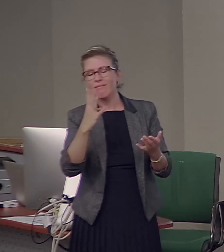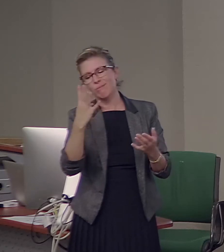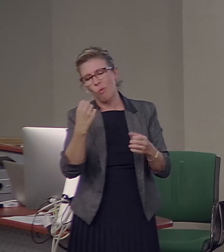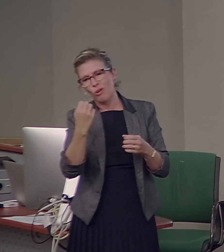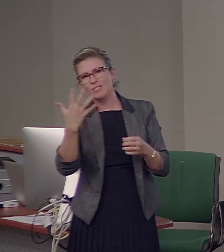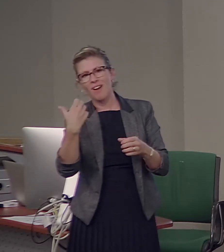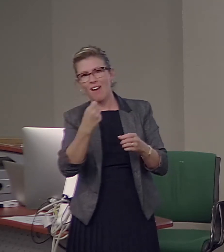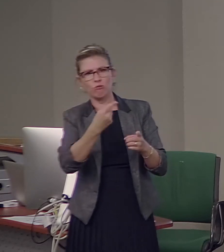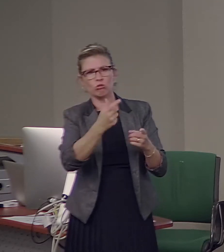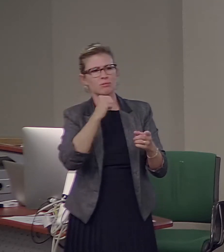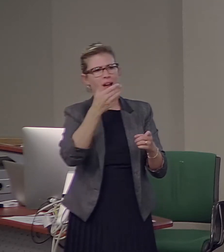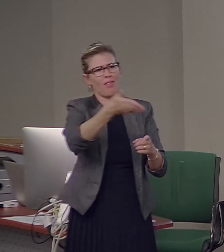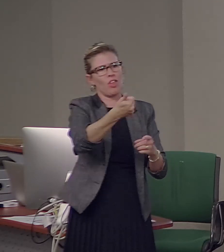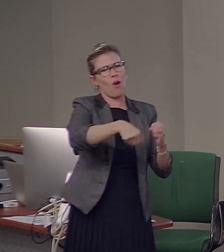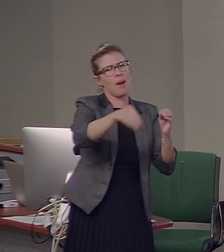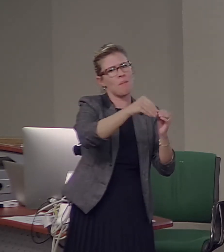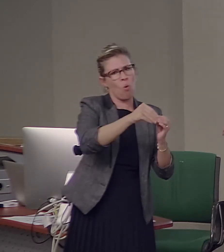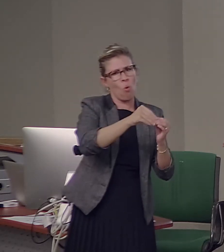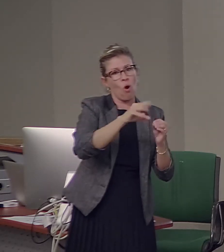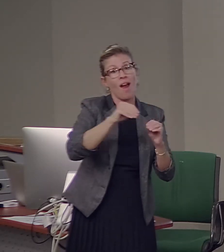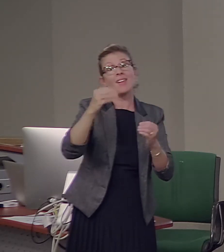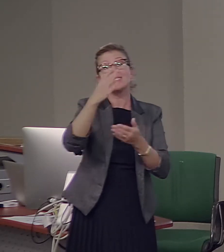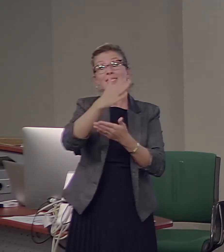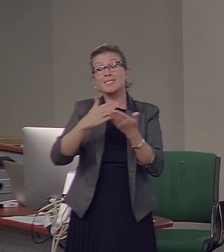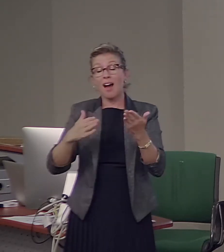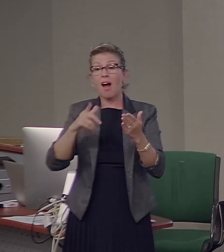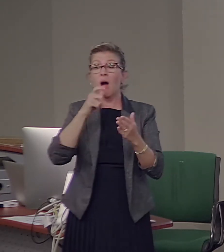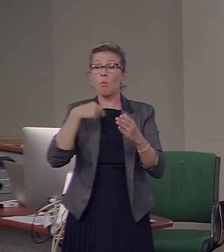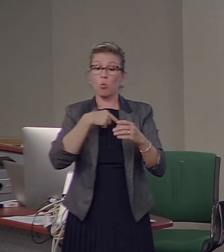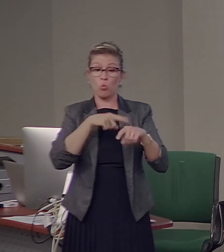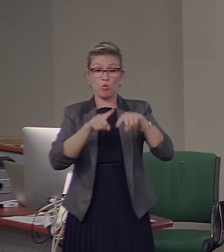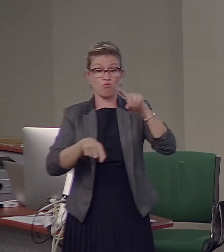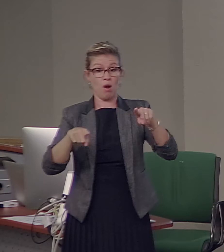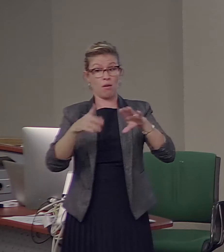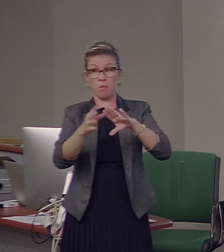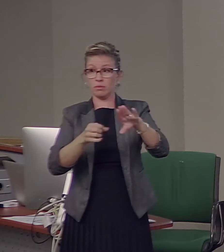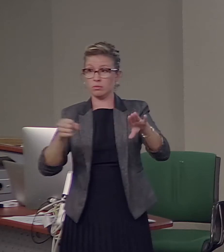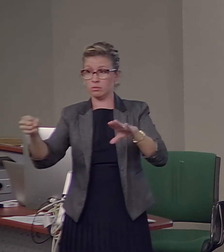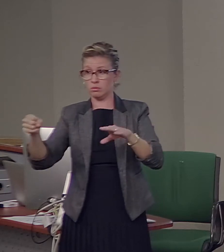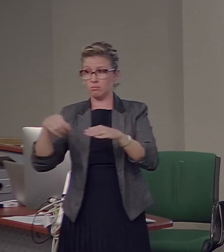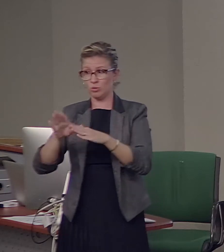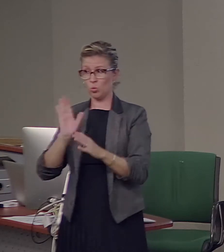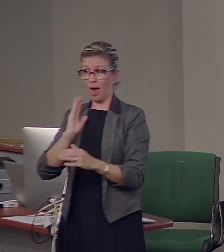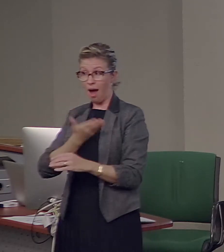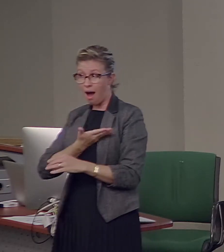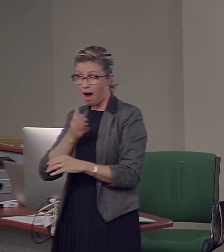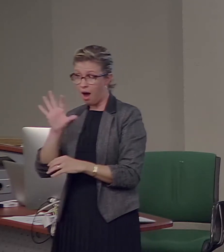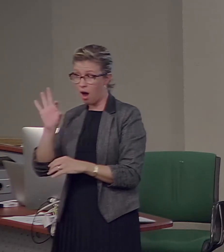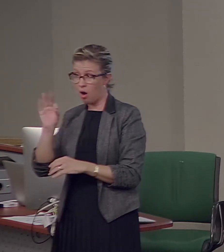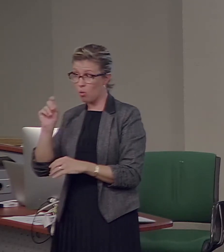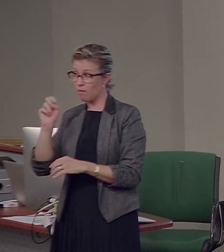And some of the children, who had been randomized to be placed into our foster care families left